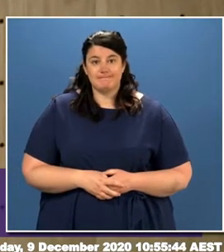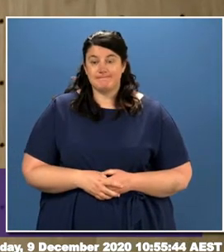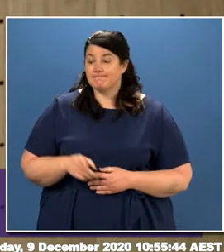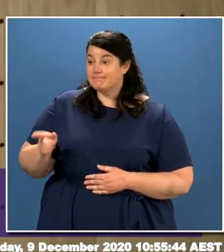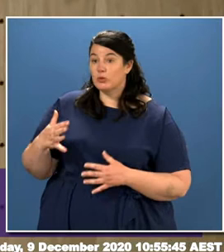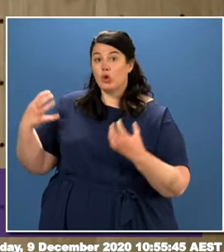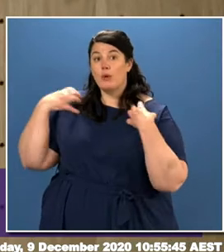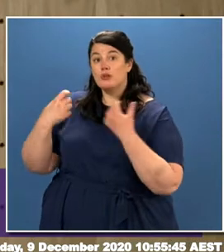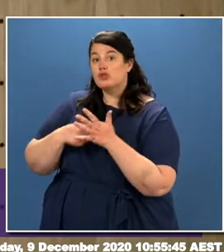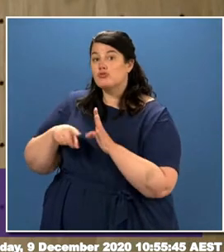I have no questions, Chair.